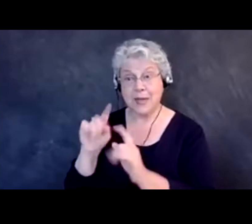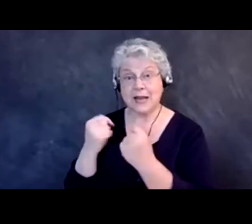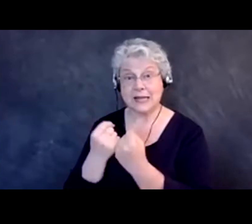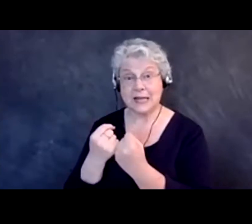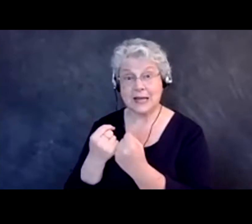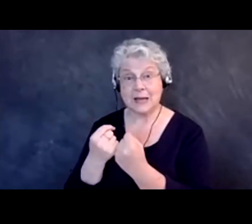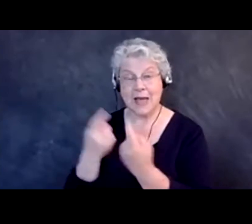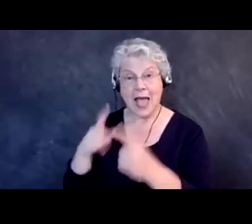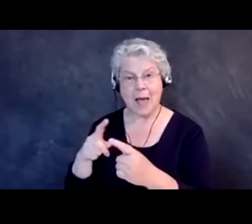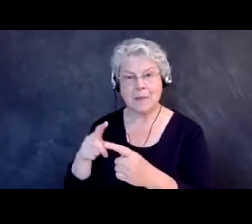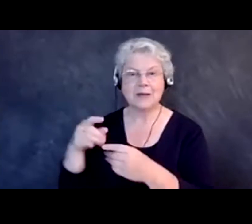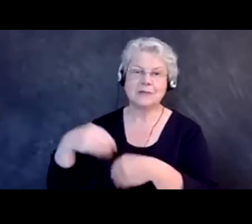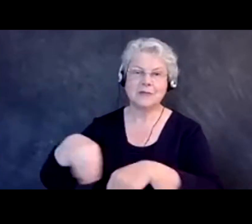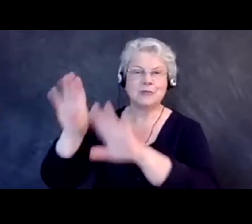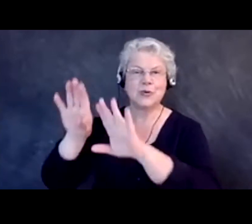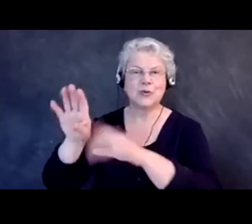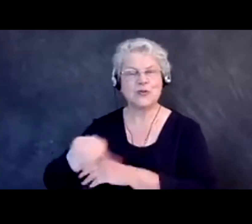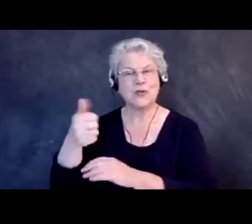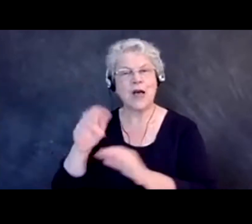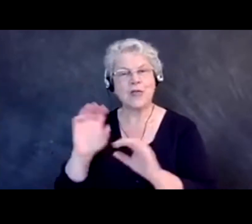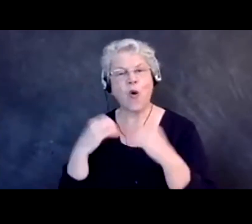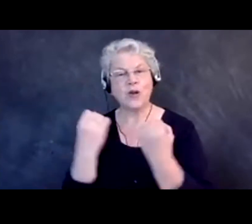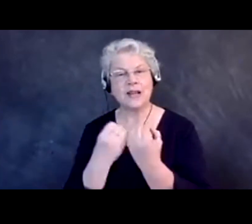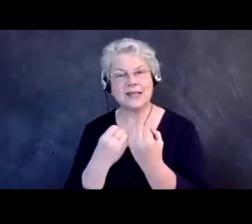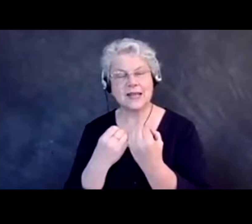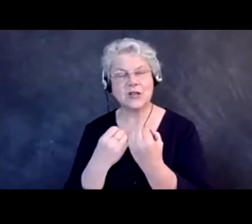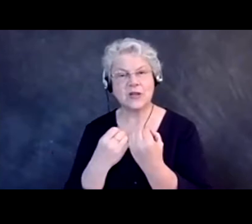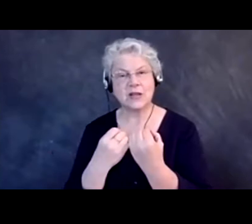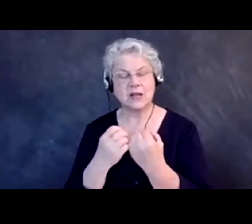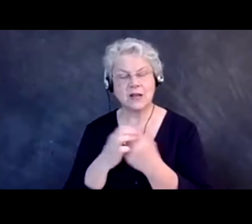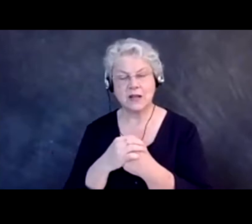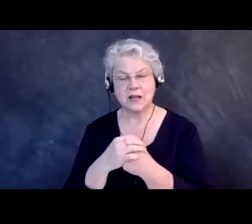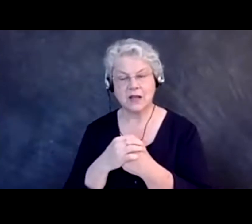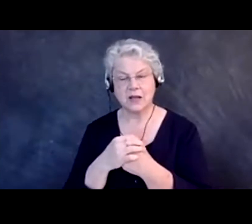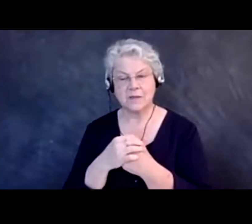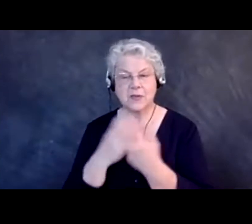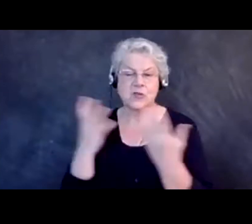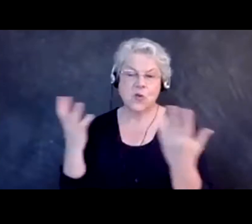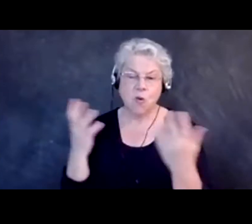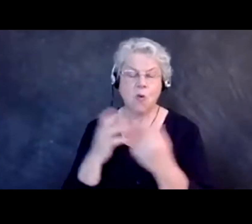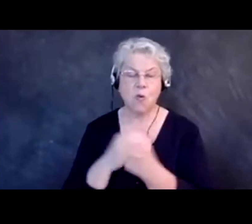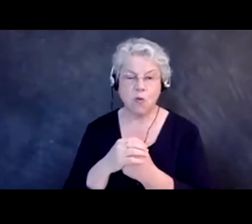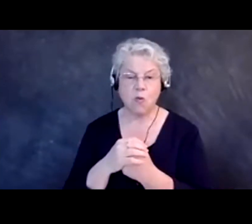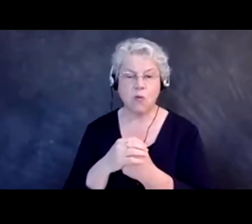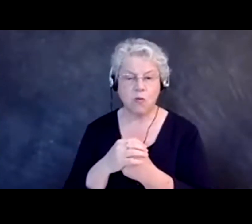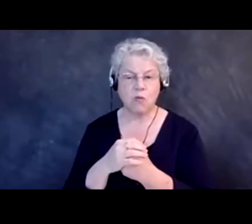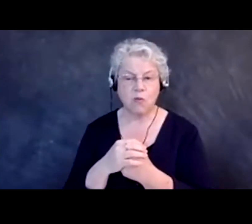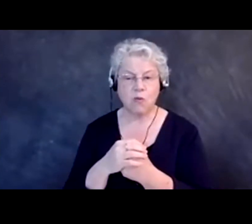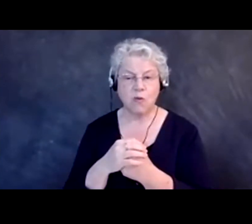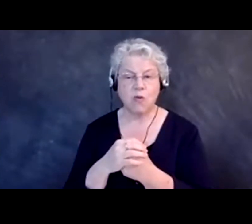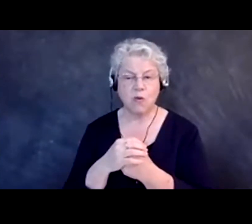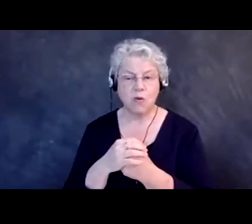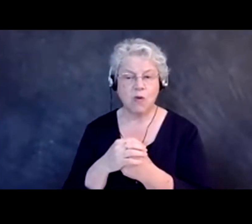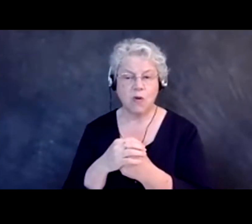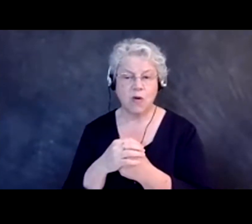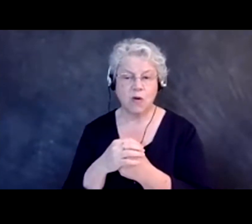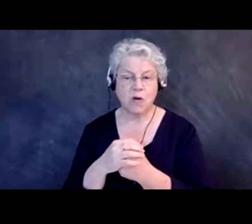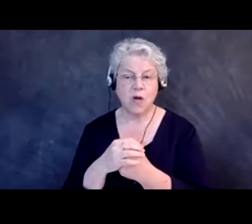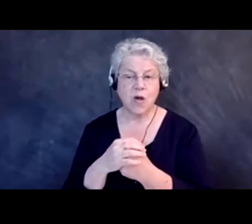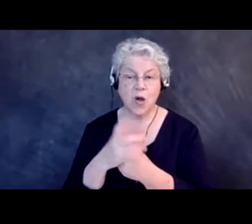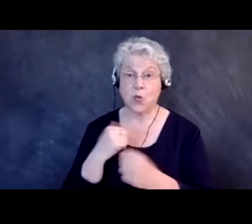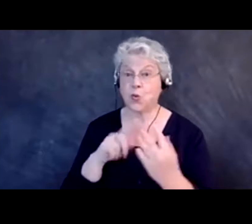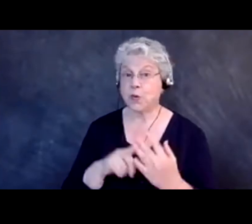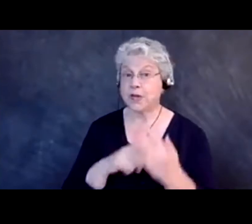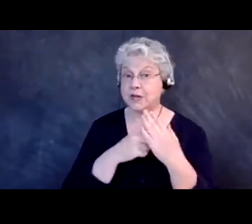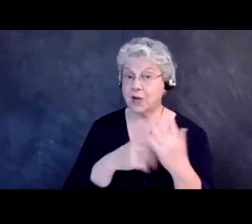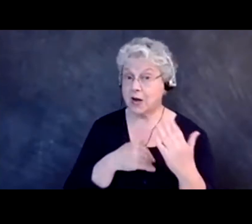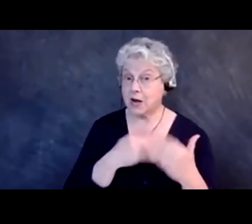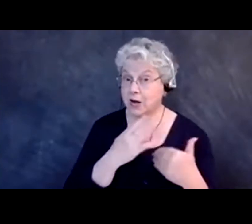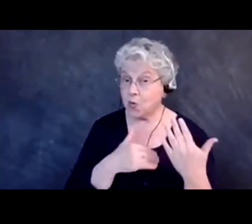have moved to other organizations. So, you know, when we started, we started to work together,